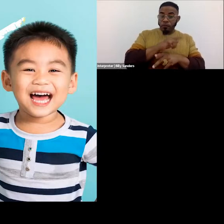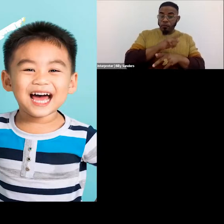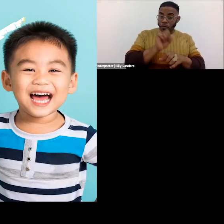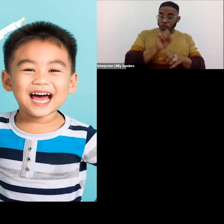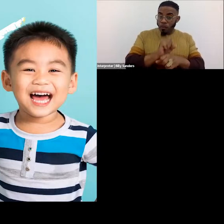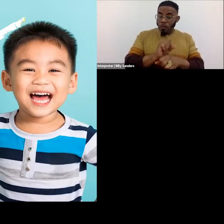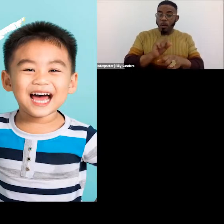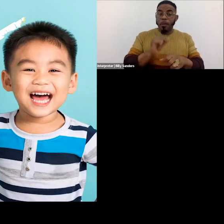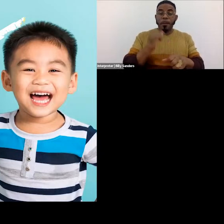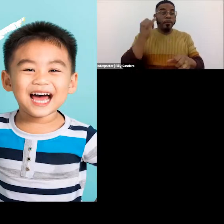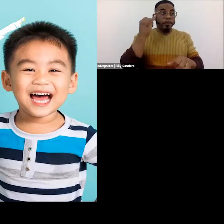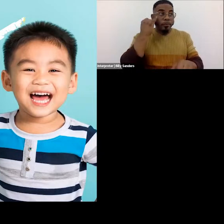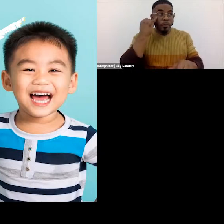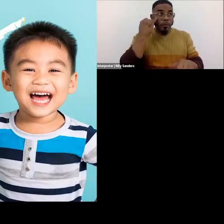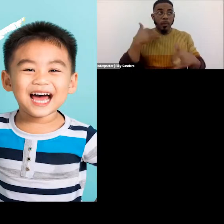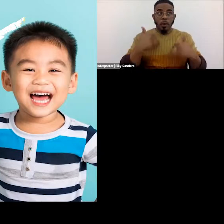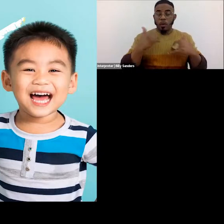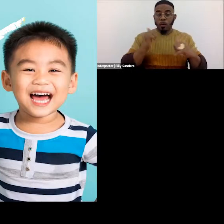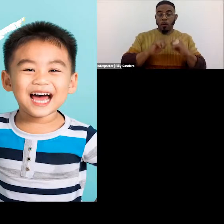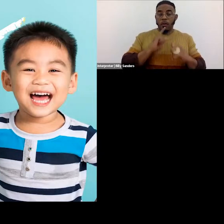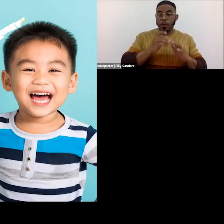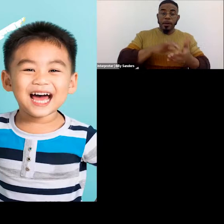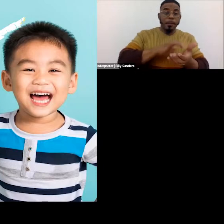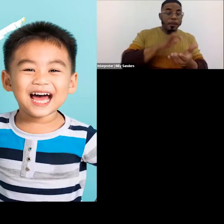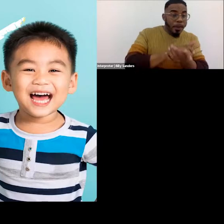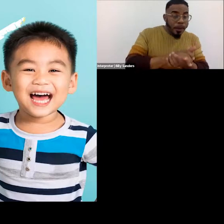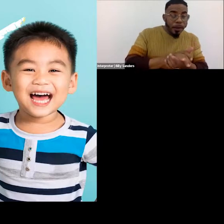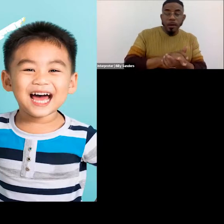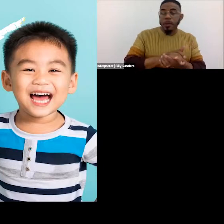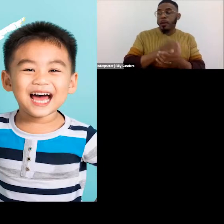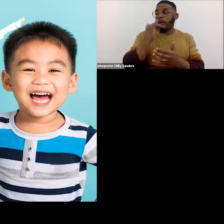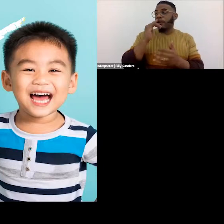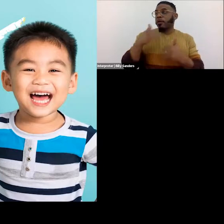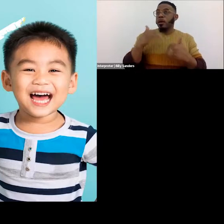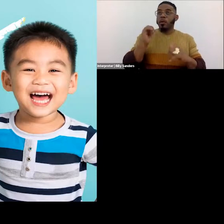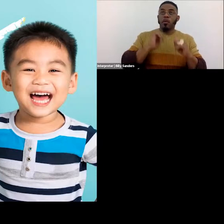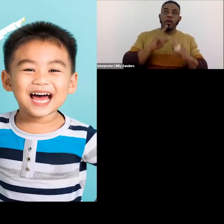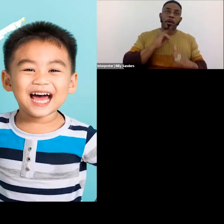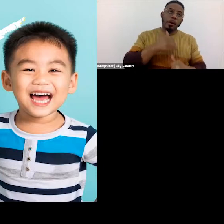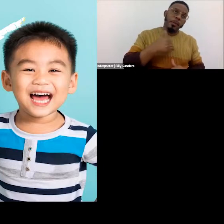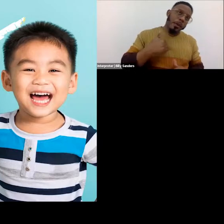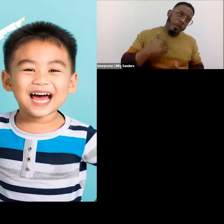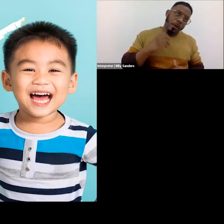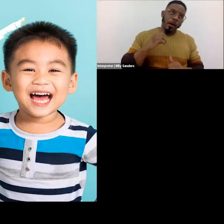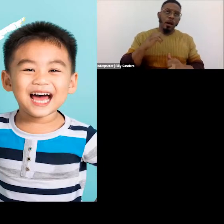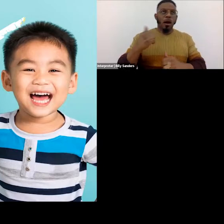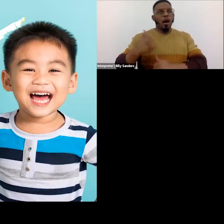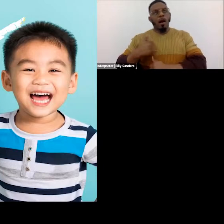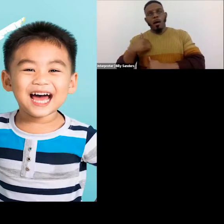if the young performer is married; if that young performer is a member of the armed forces;